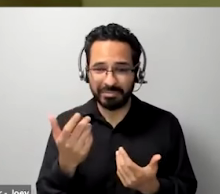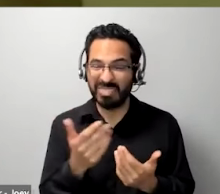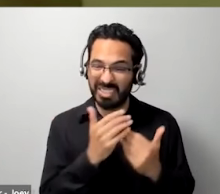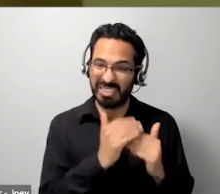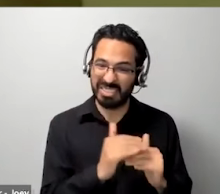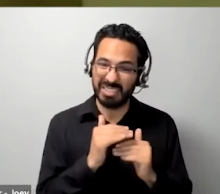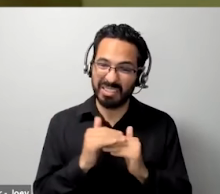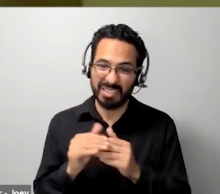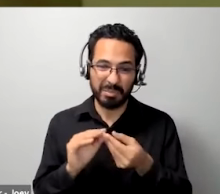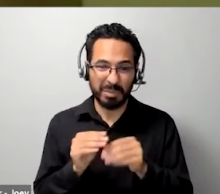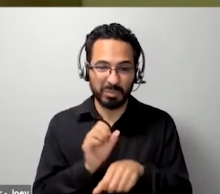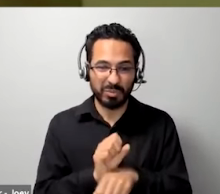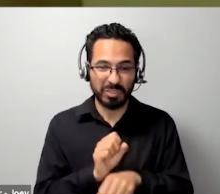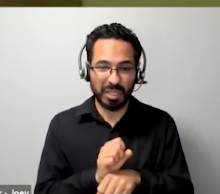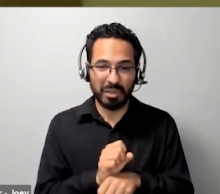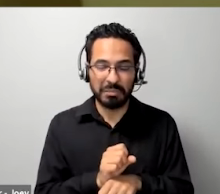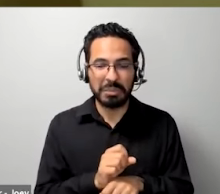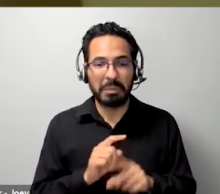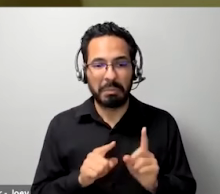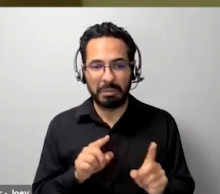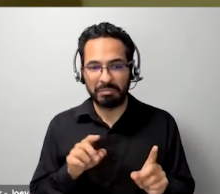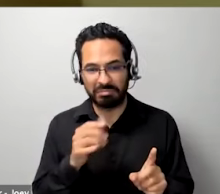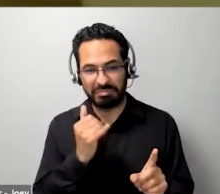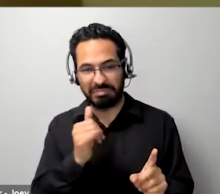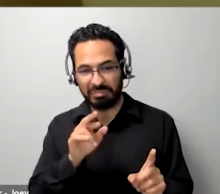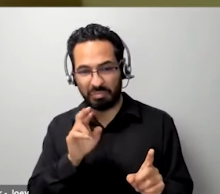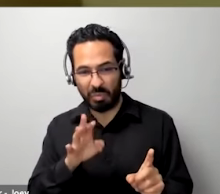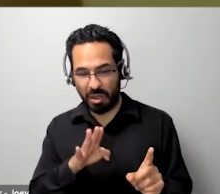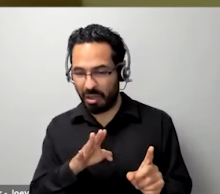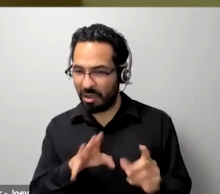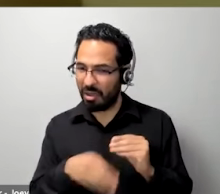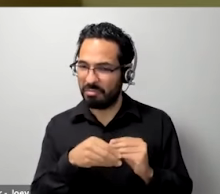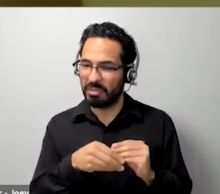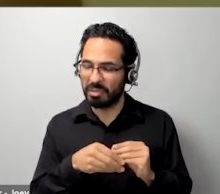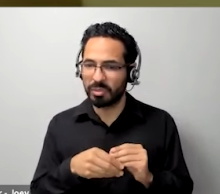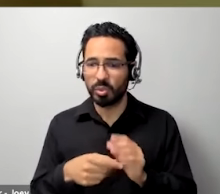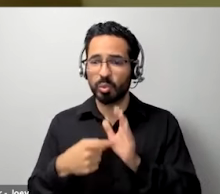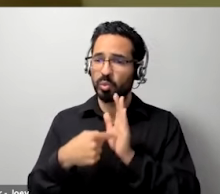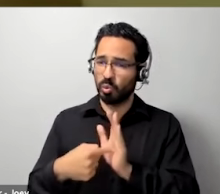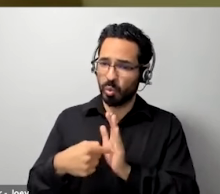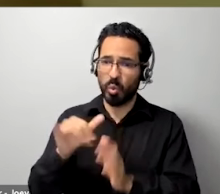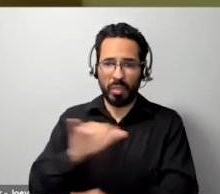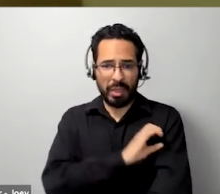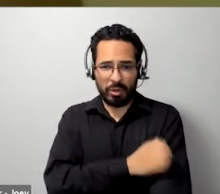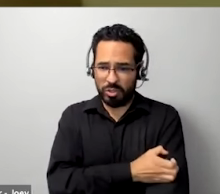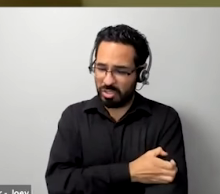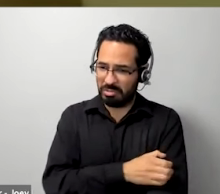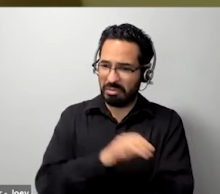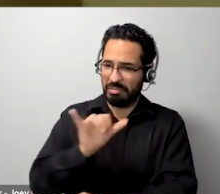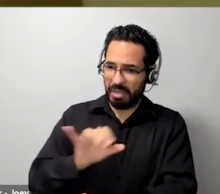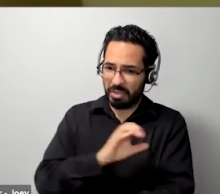but you know, I think to Rob's point, show that energy in a different job that maybe you're excited about.